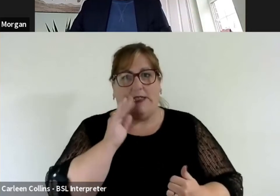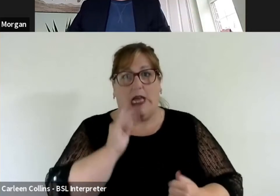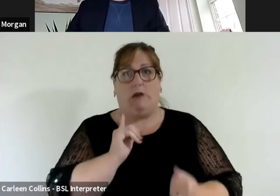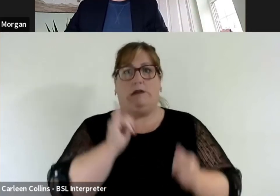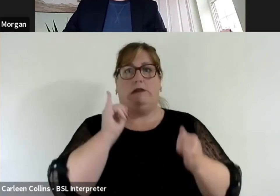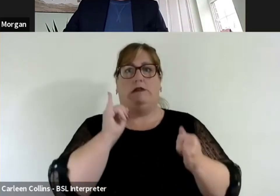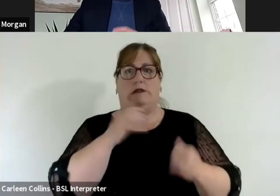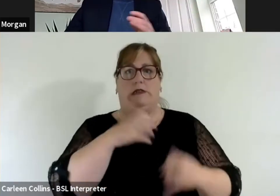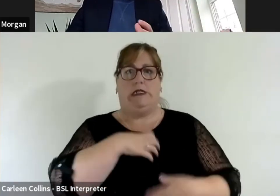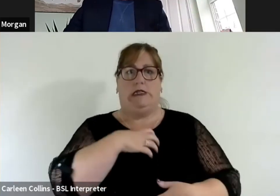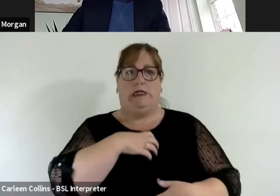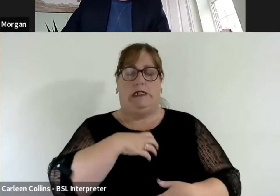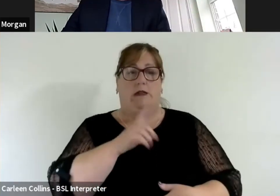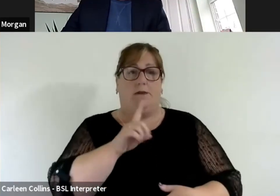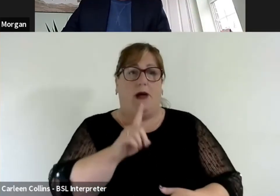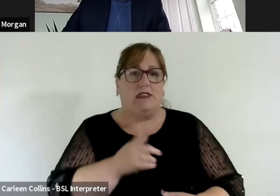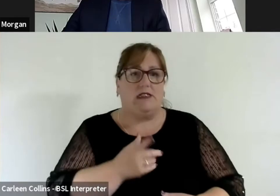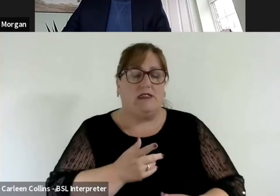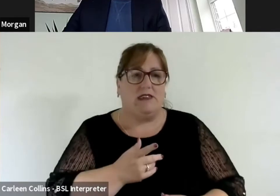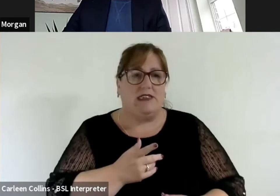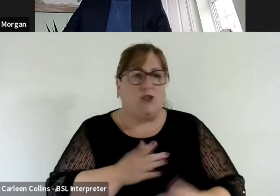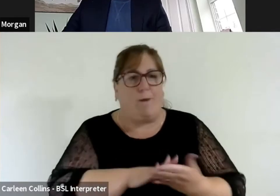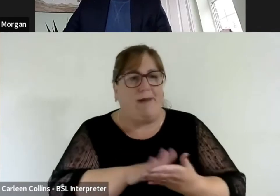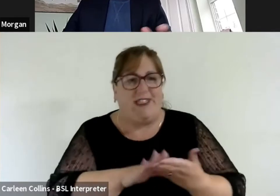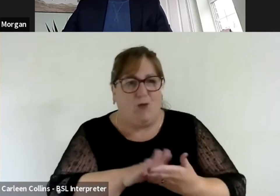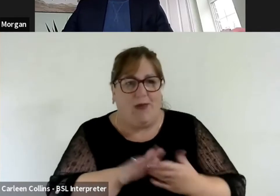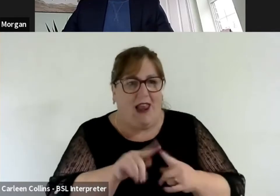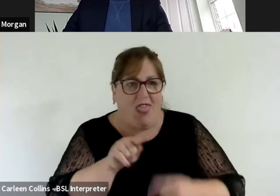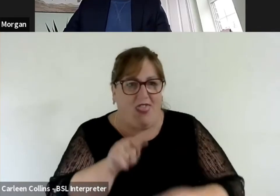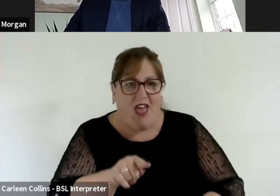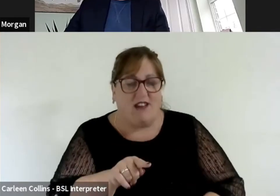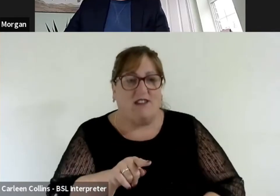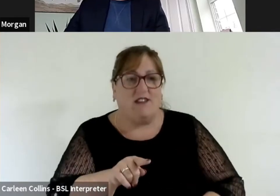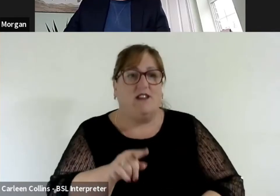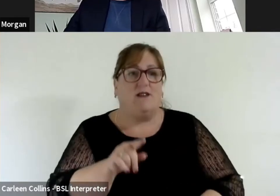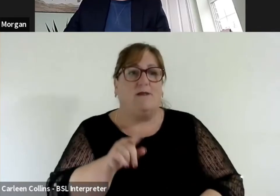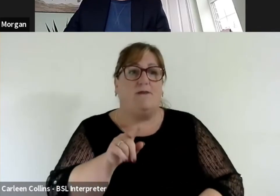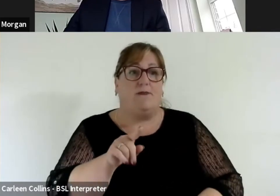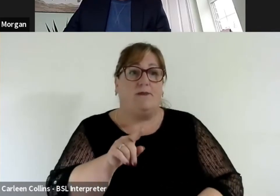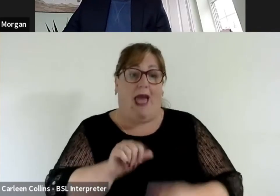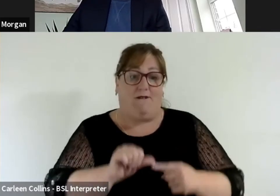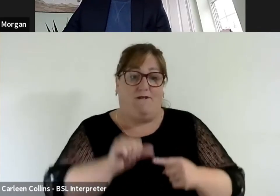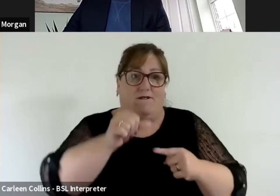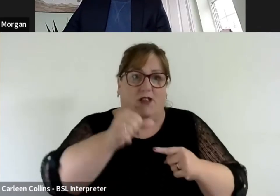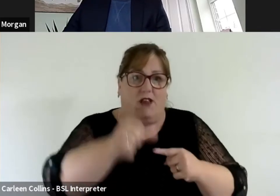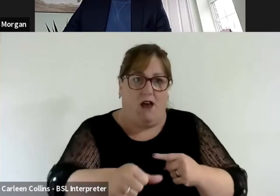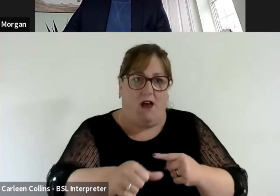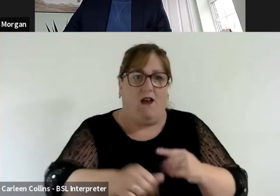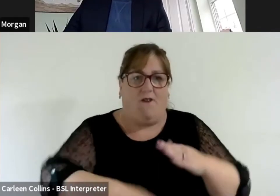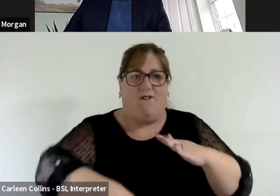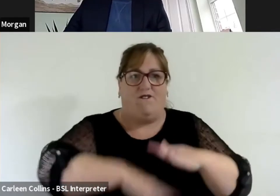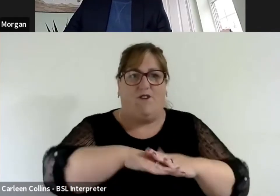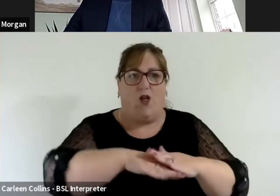of roles have those sorts of tests.